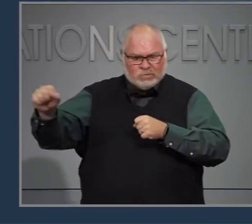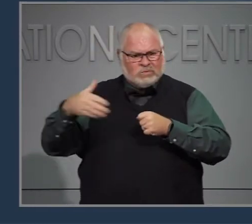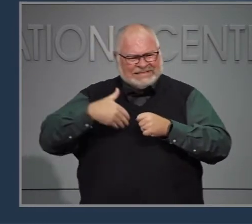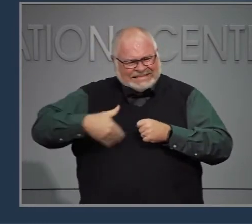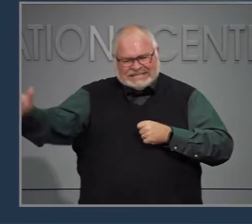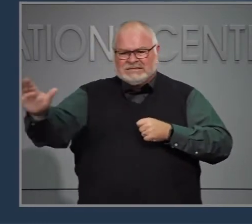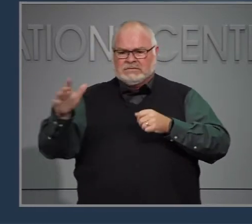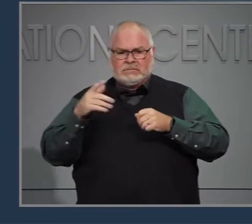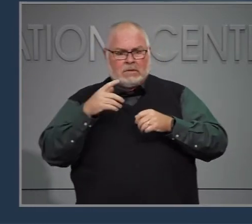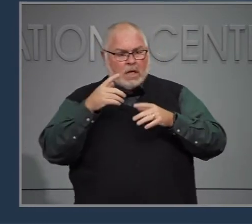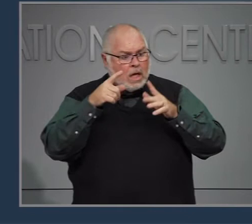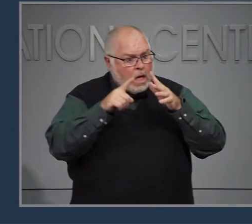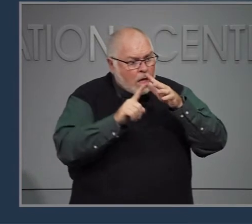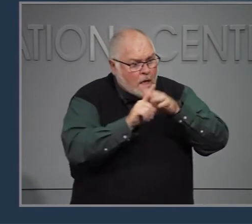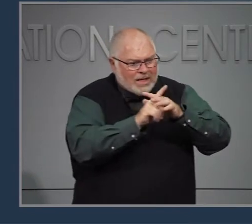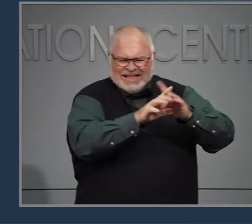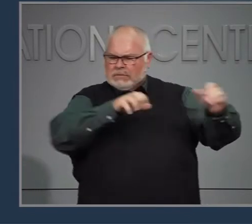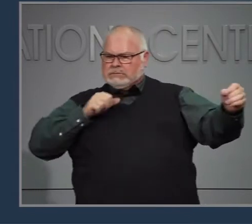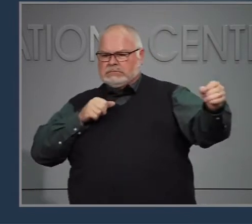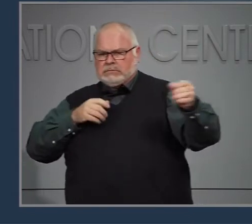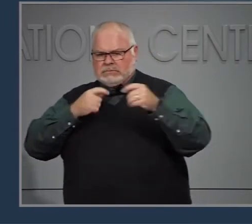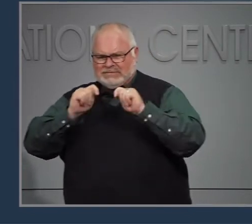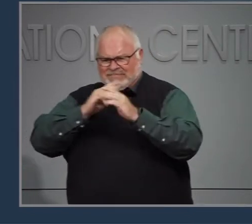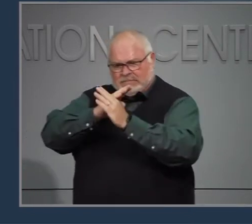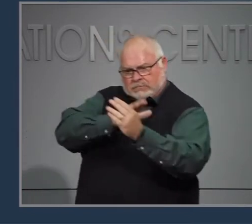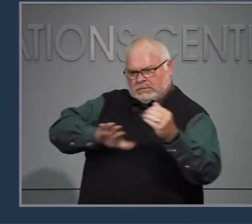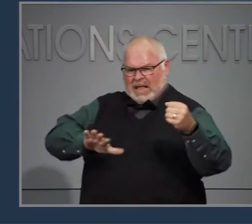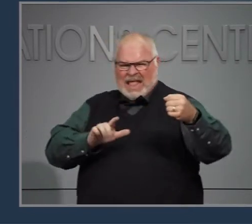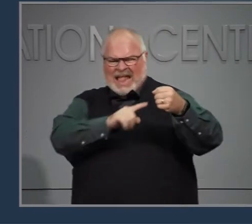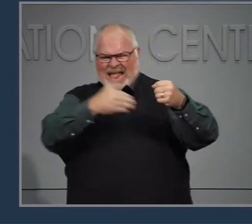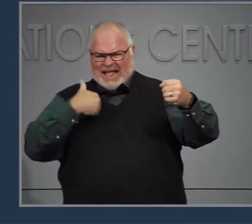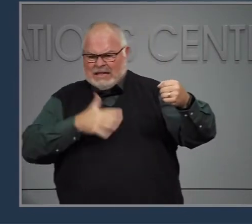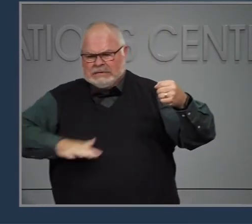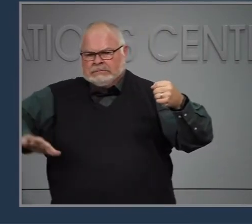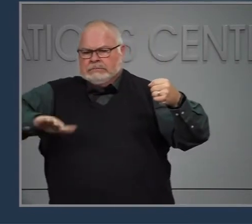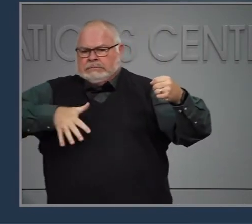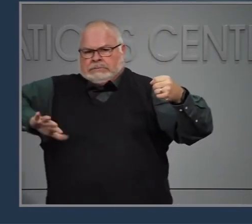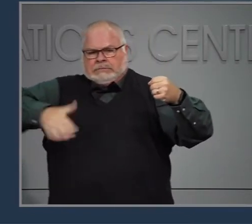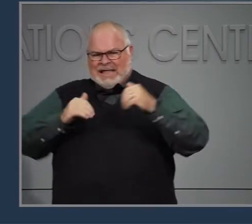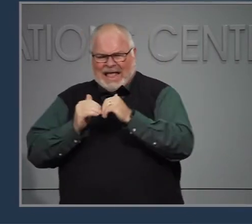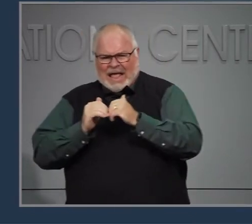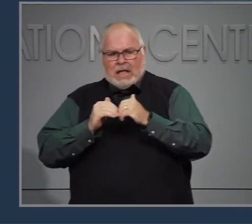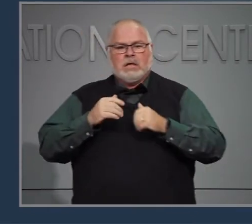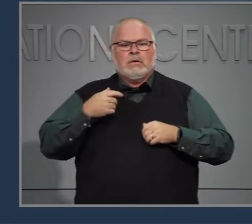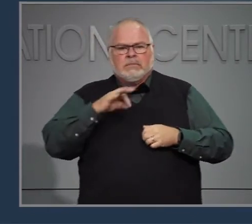WE KNOW THAT COVID-19 CAN BE BROUGHT INTO NURSING HOMES BY STAFF AND VISITORS DELIVERY